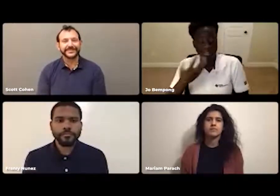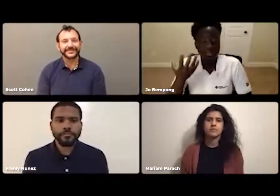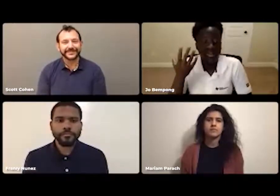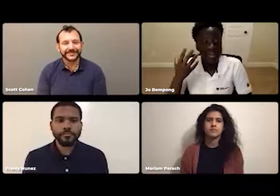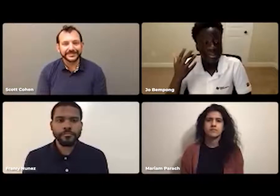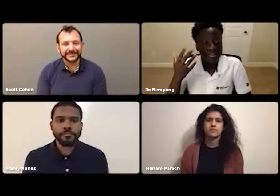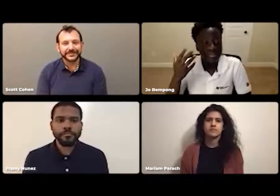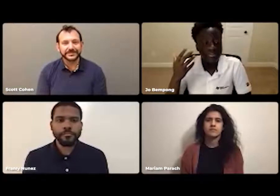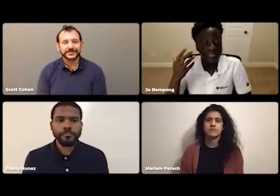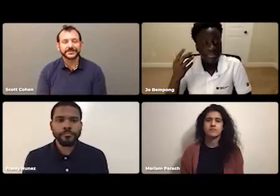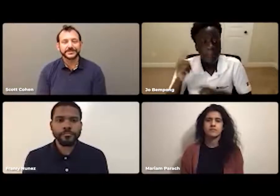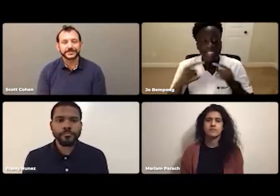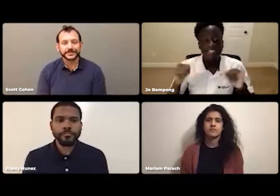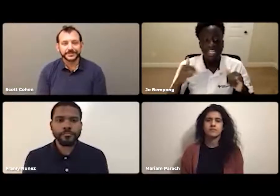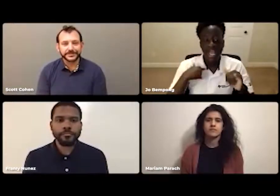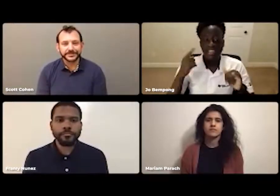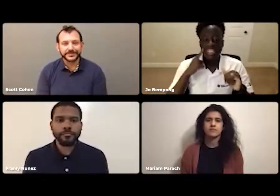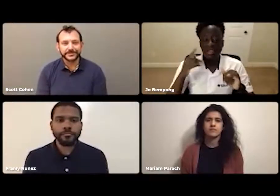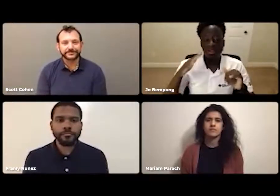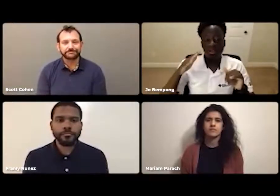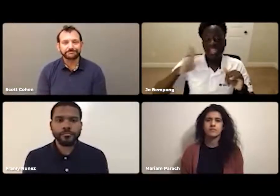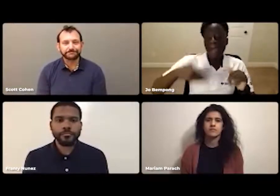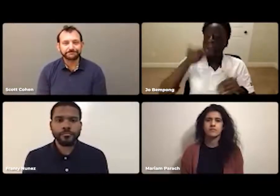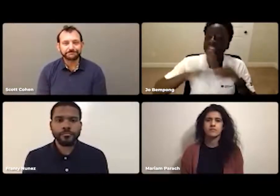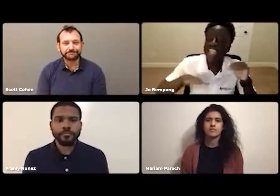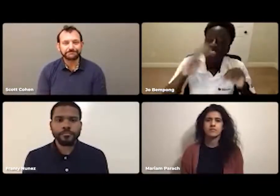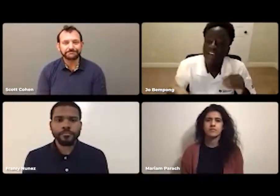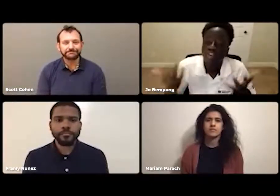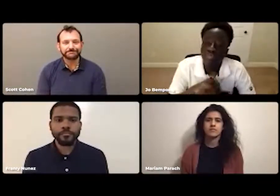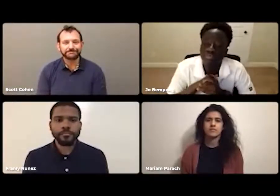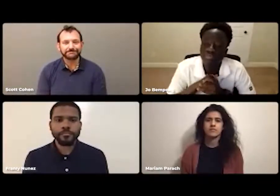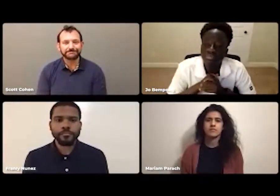what STEM was. It was late.